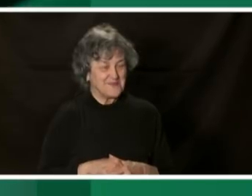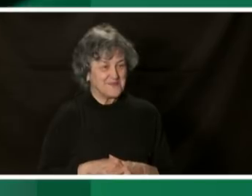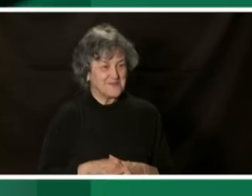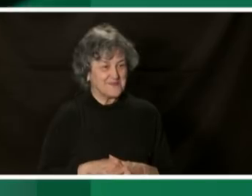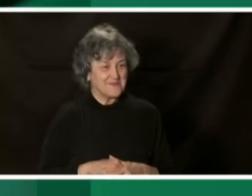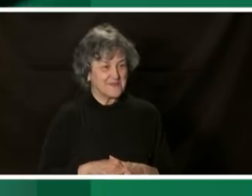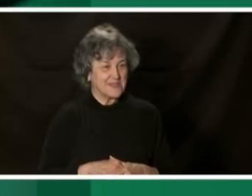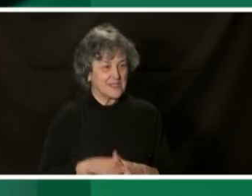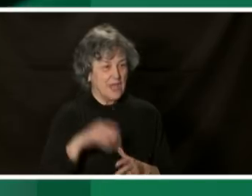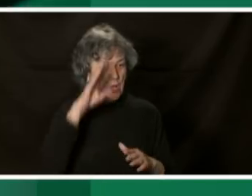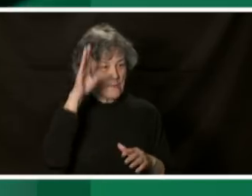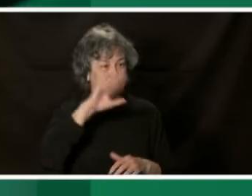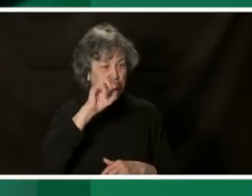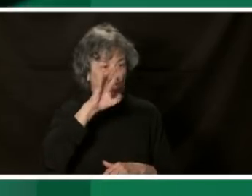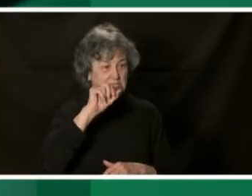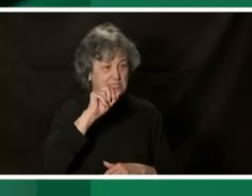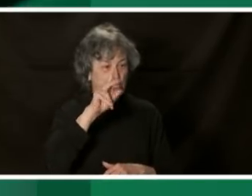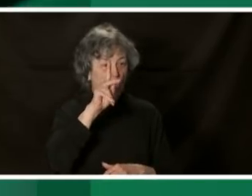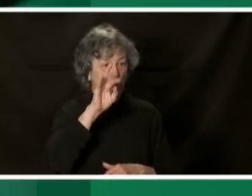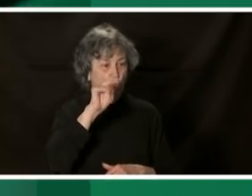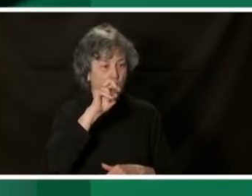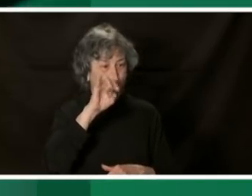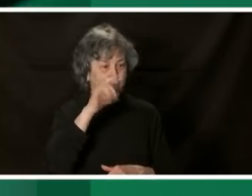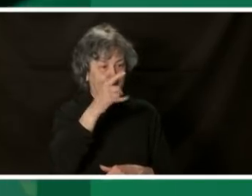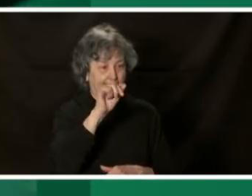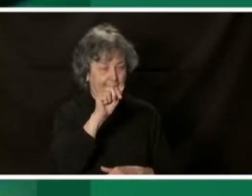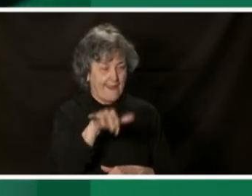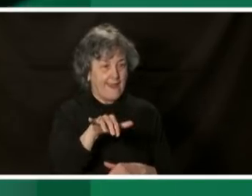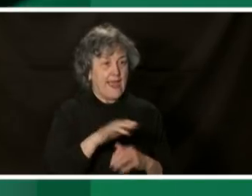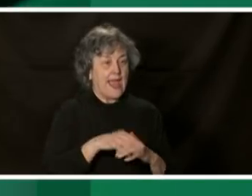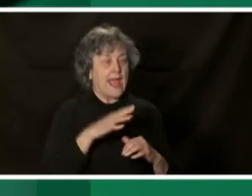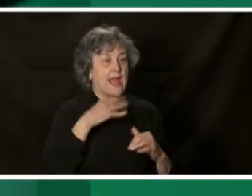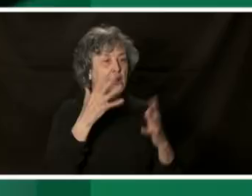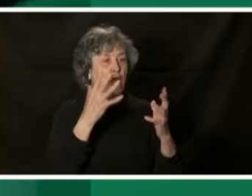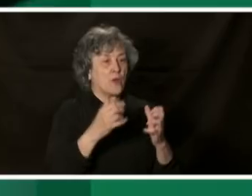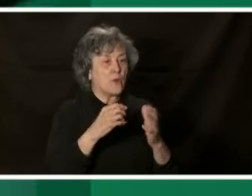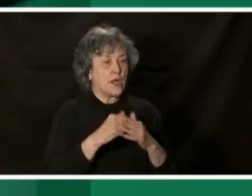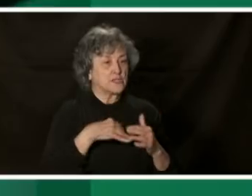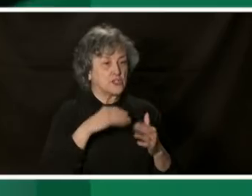» MY NAME IS JESSICA KORNEGAY, AND I RECEIVED MY MASTER'S OF PUBLIC HEALTH IN MATERNAL AND CHILD HEALTH POLICY AND LEADERSHIP.